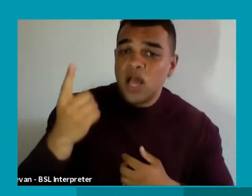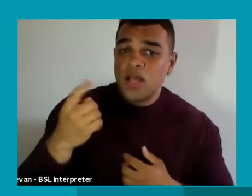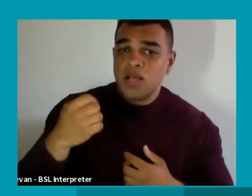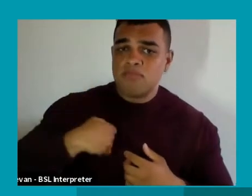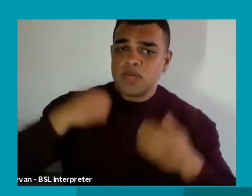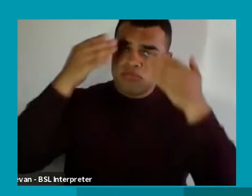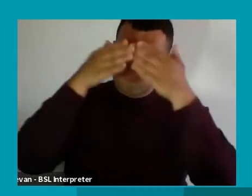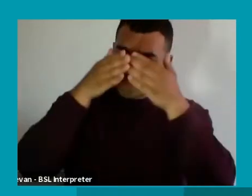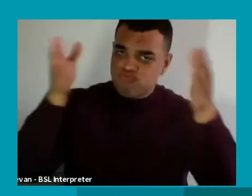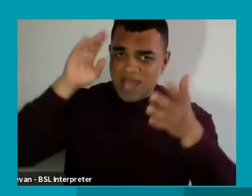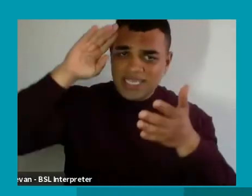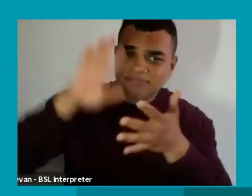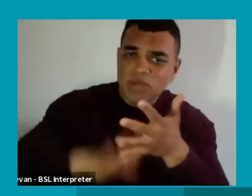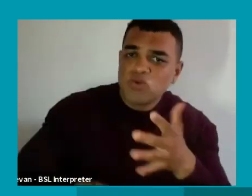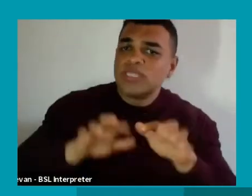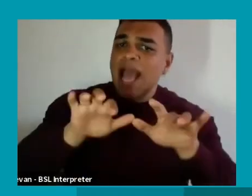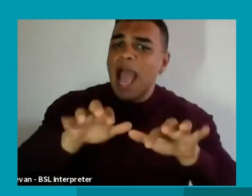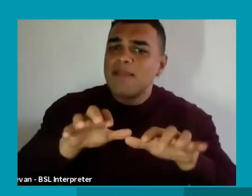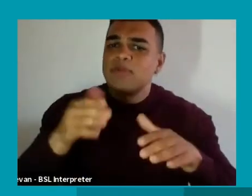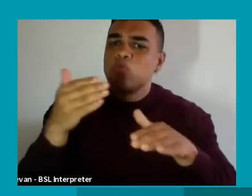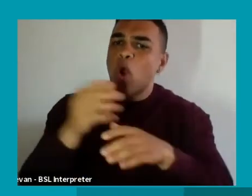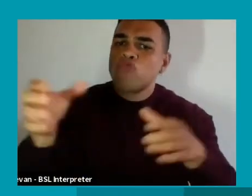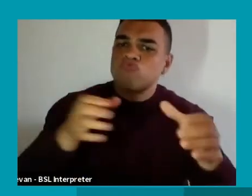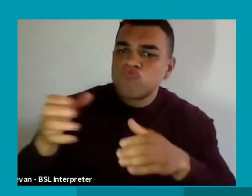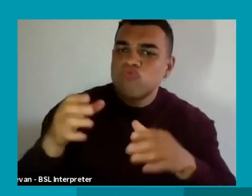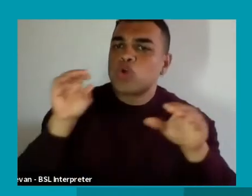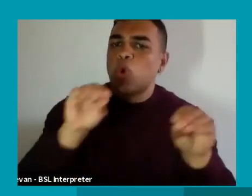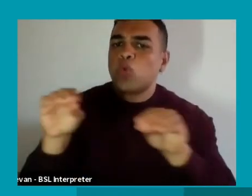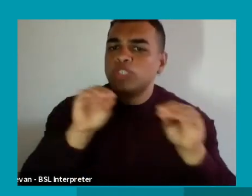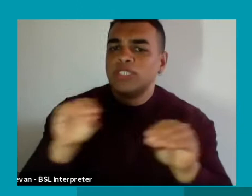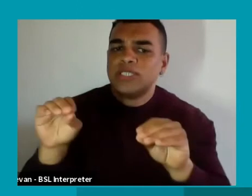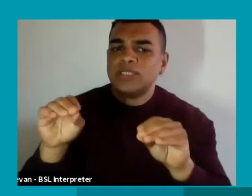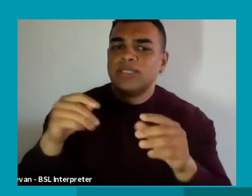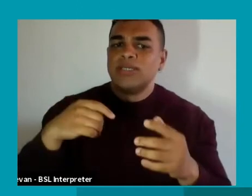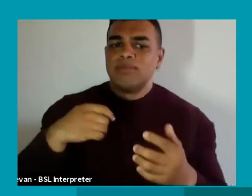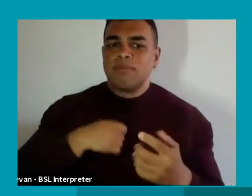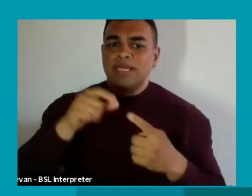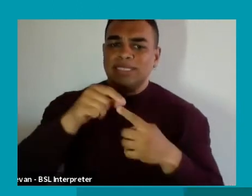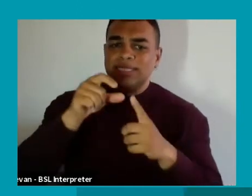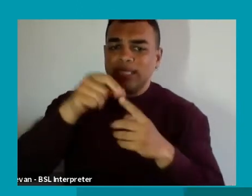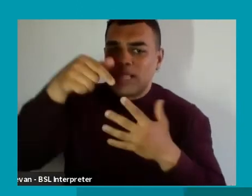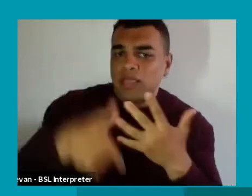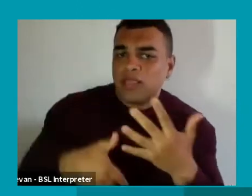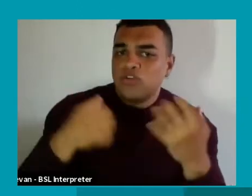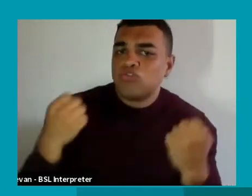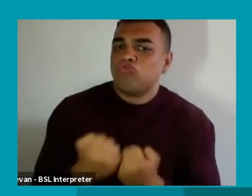recruitment and coaching detail oriented with strong interpersonal skills. A good team player who is dedicated and able to use their own initiative